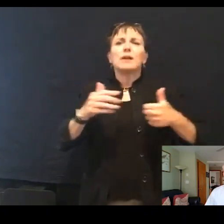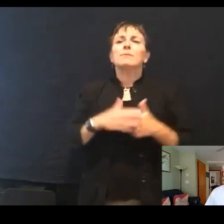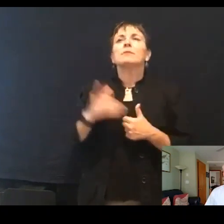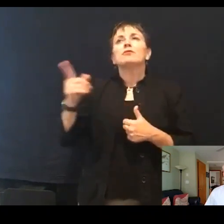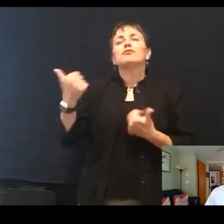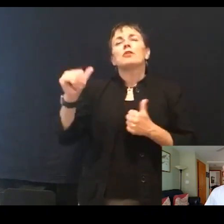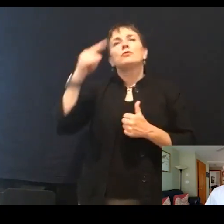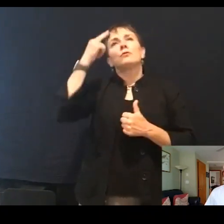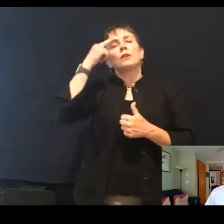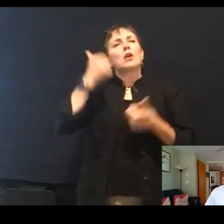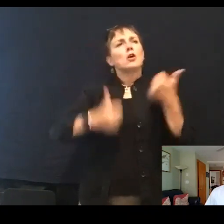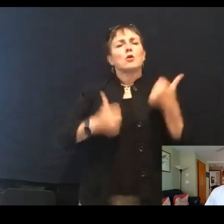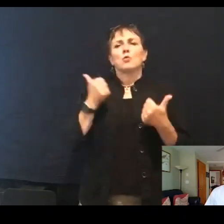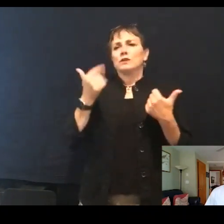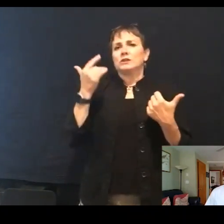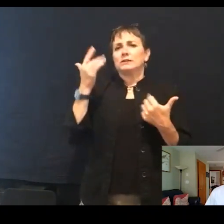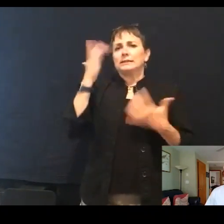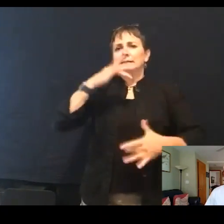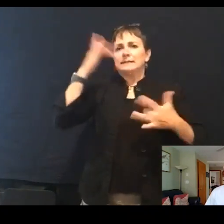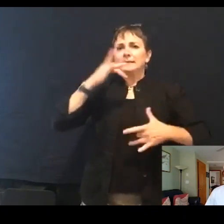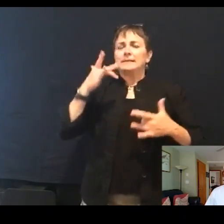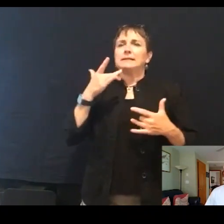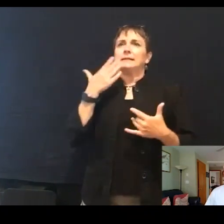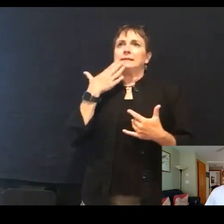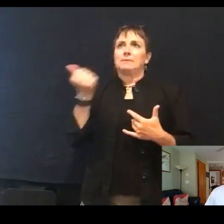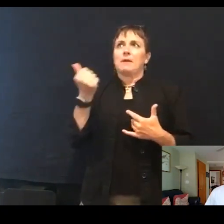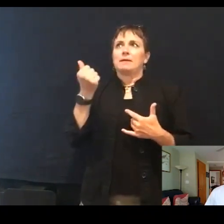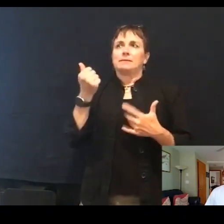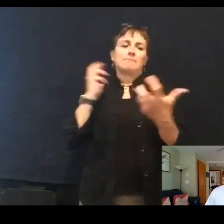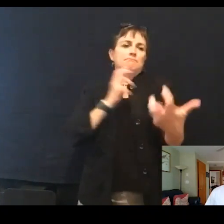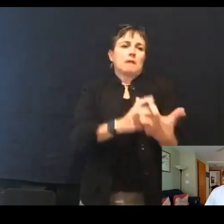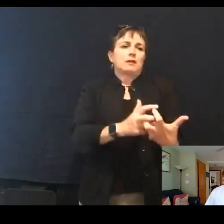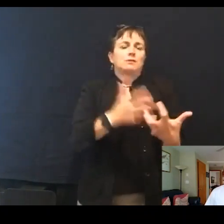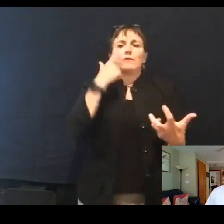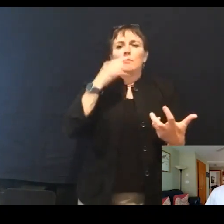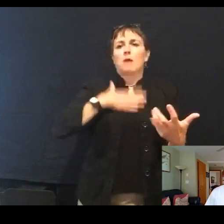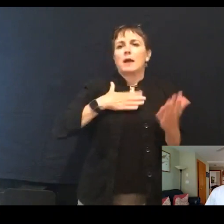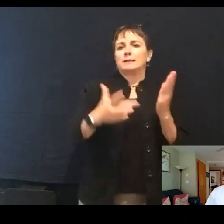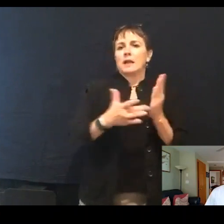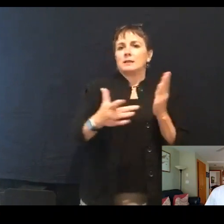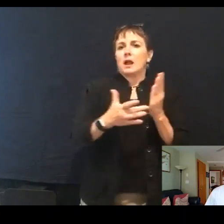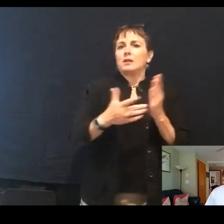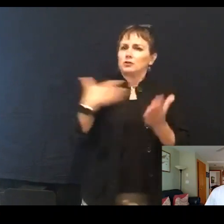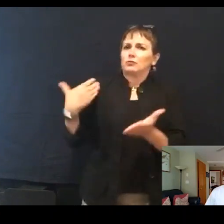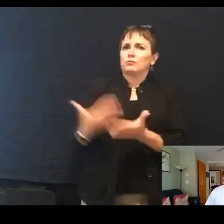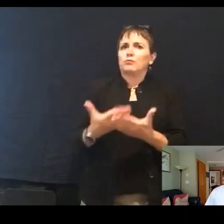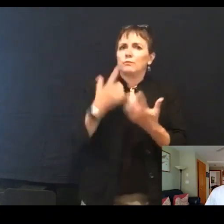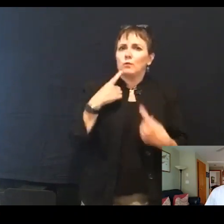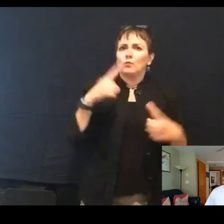which disease is going to be the best disease for me to use my technology to prove it will work